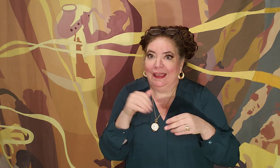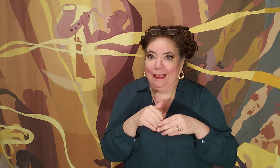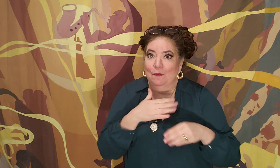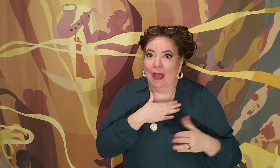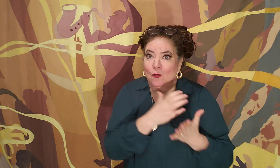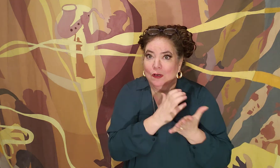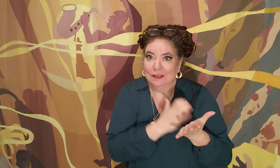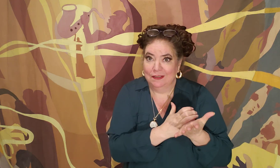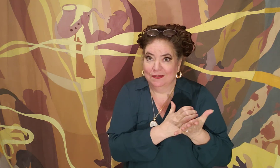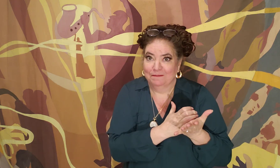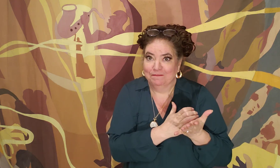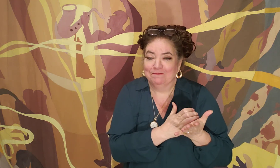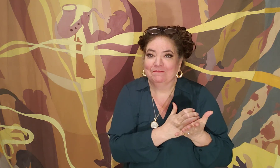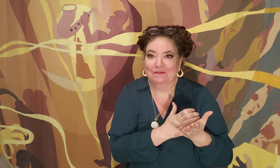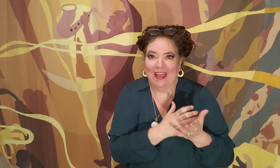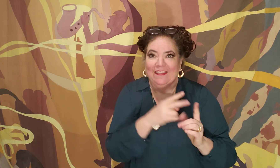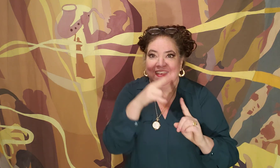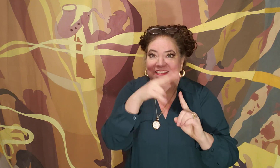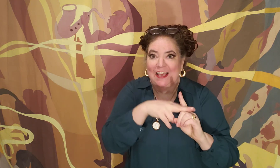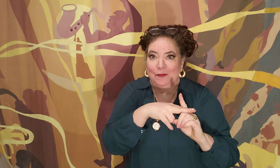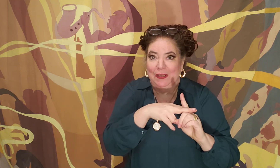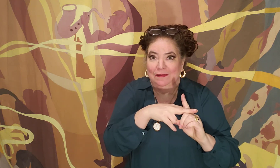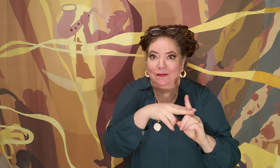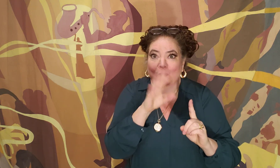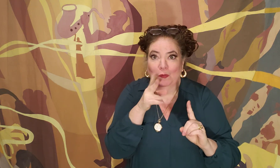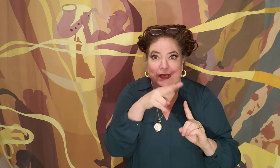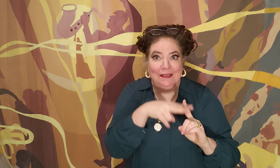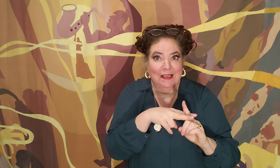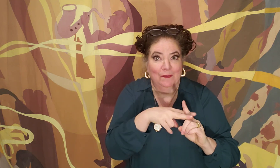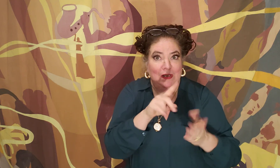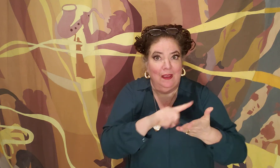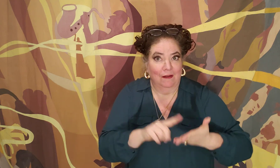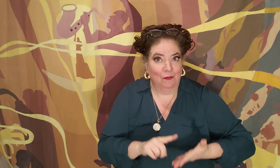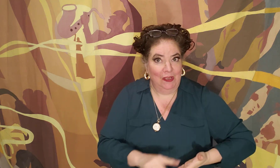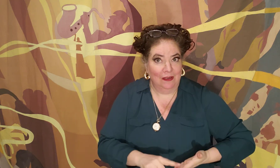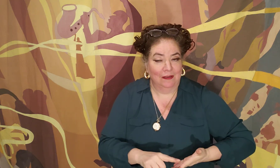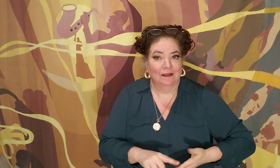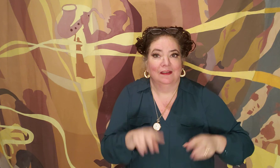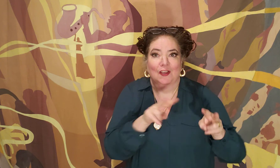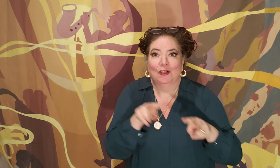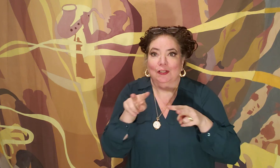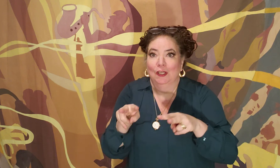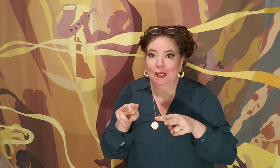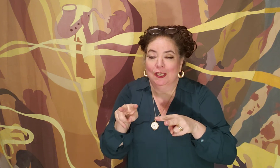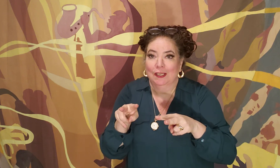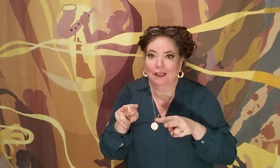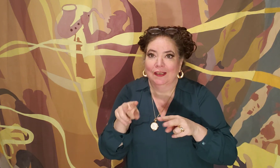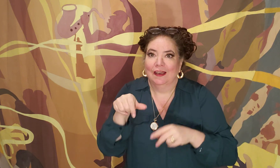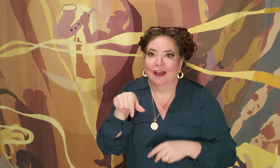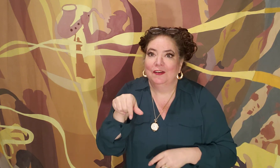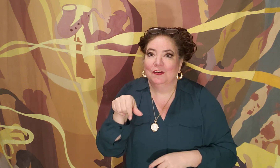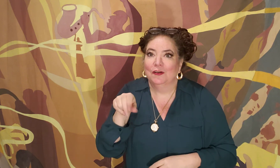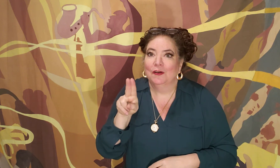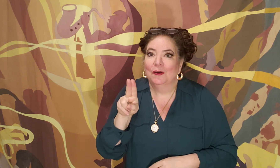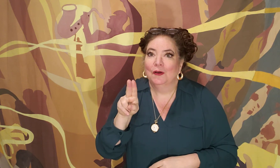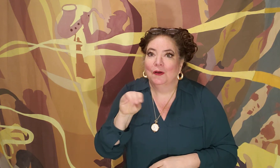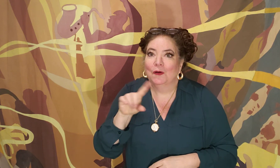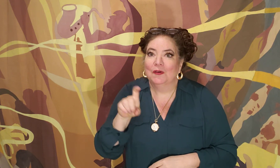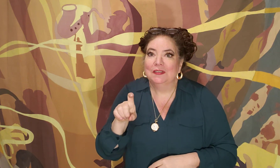in mycourses at the assignment. There will be an assignment every week. Look under quizzes,